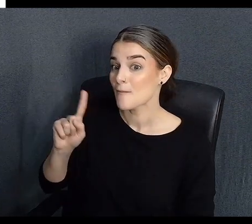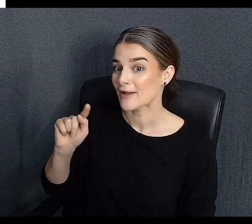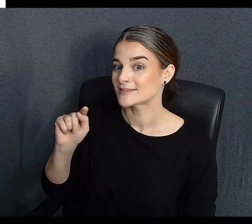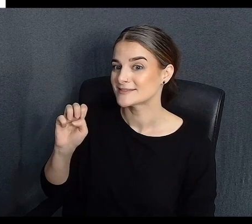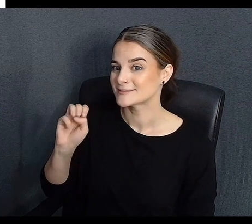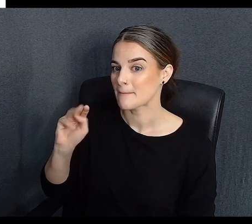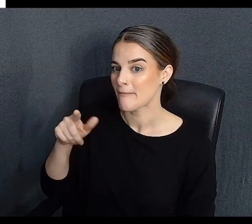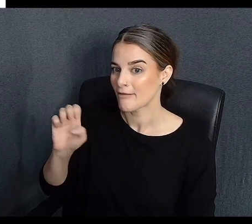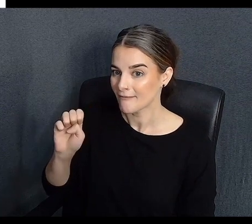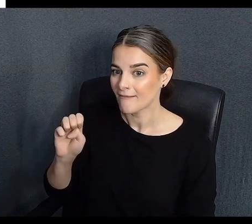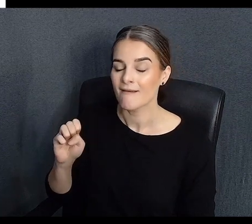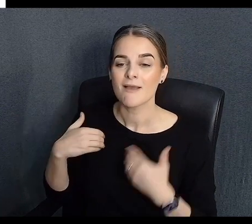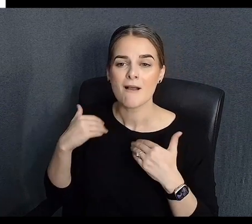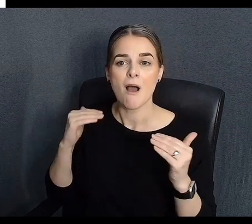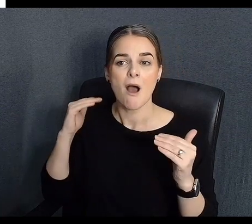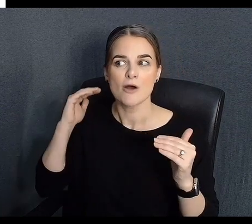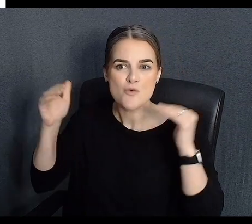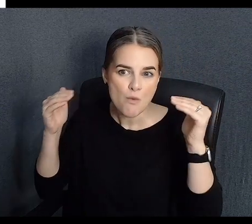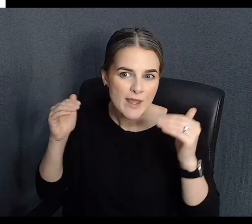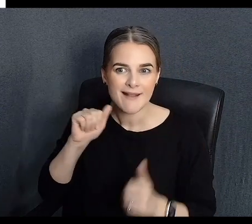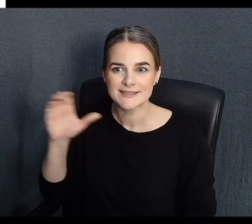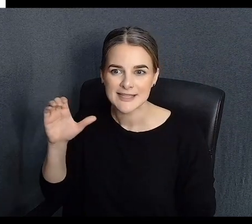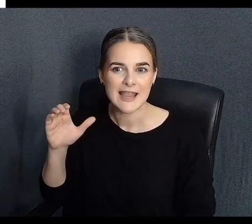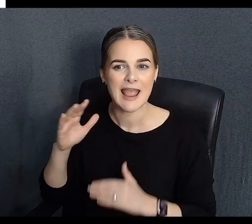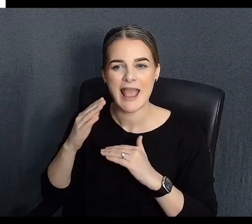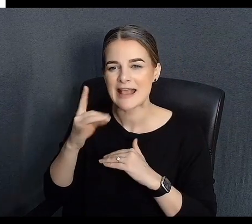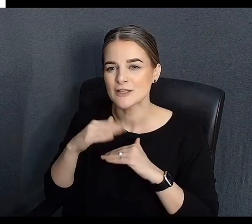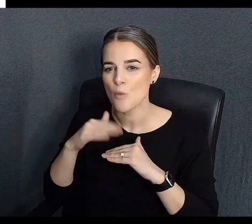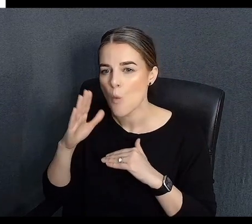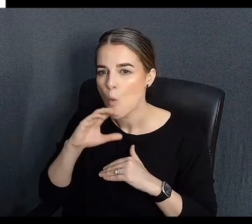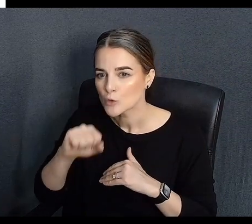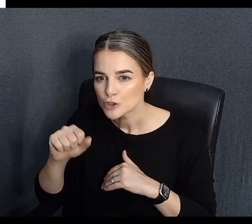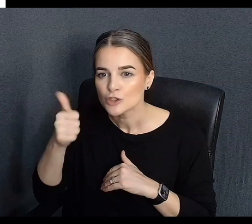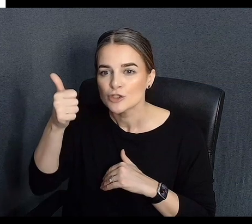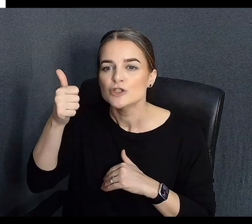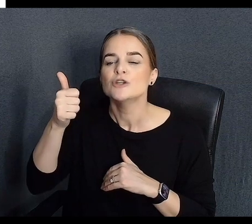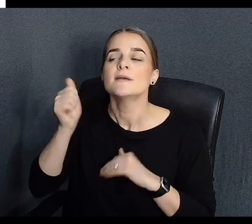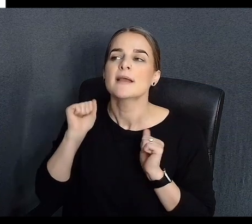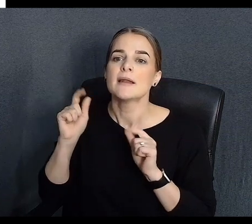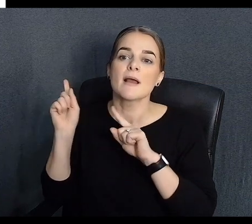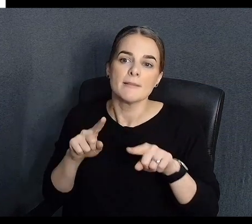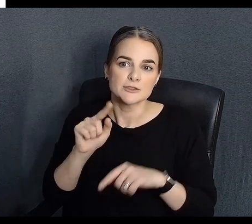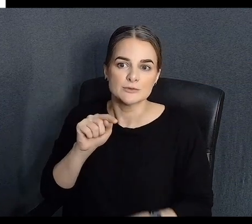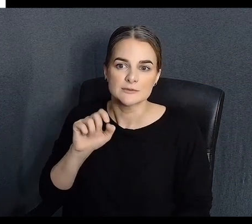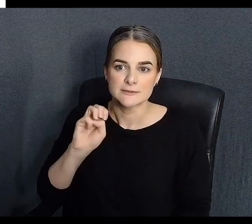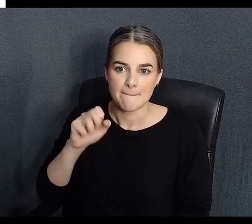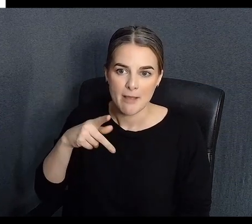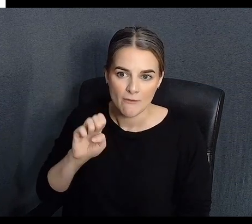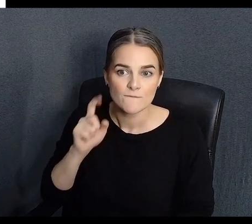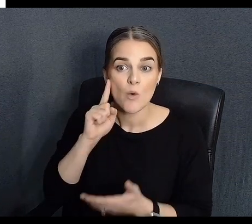users of at least 18 years and older can come to Temple for about a week, and get different types of training,